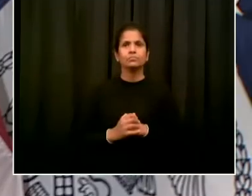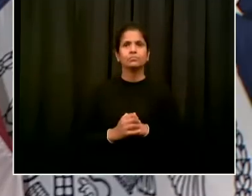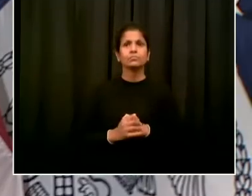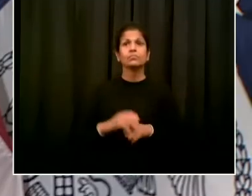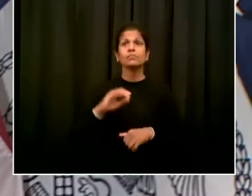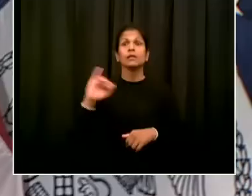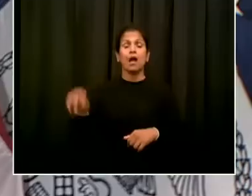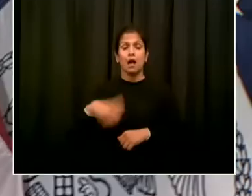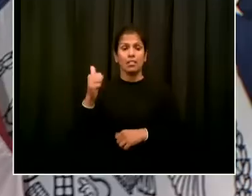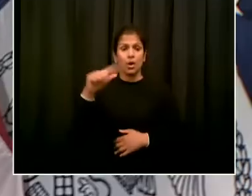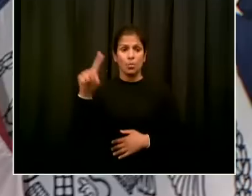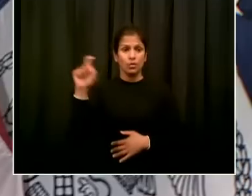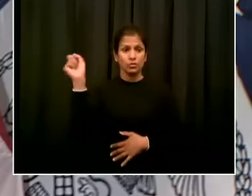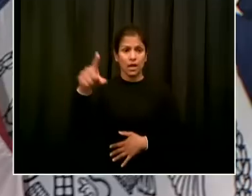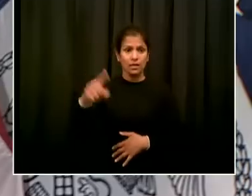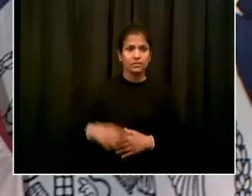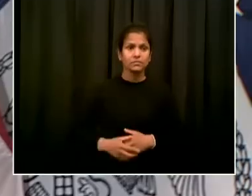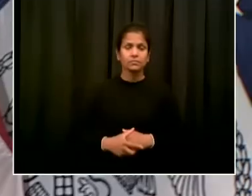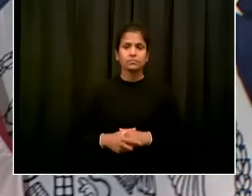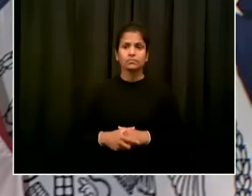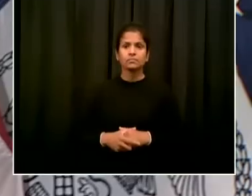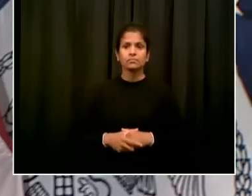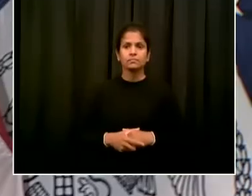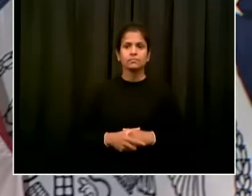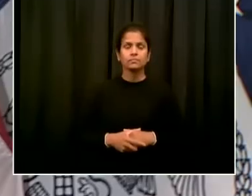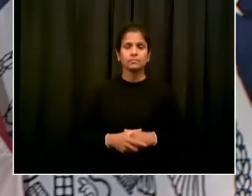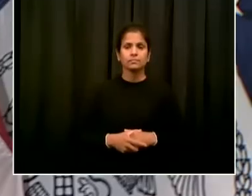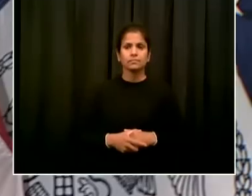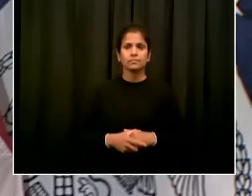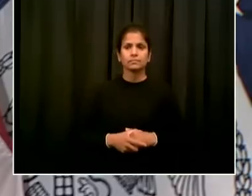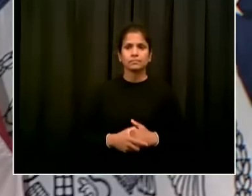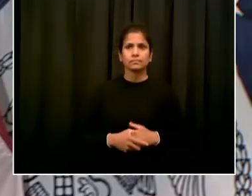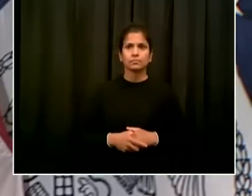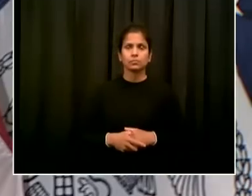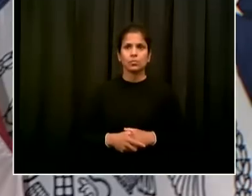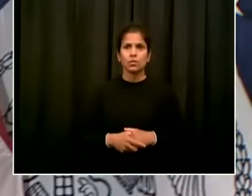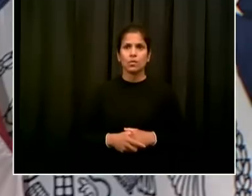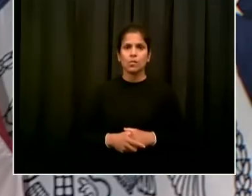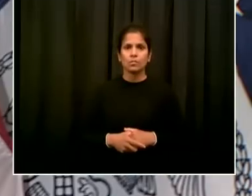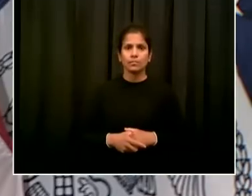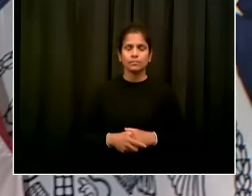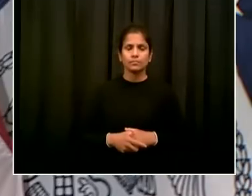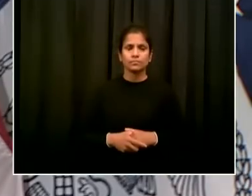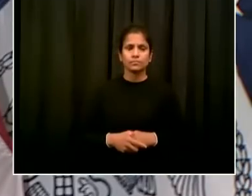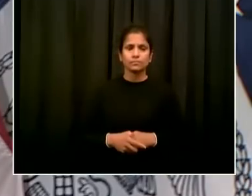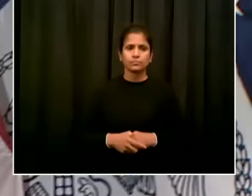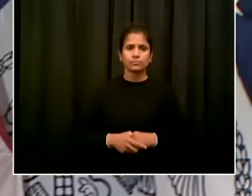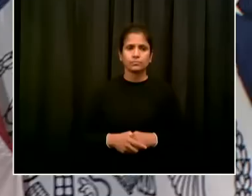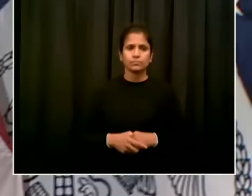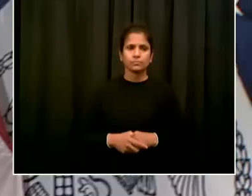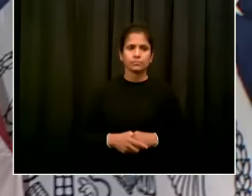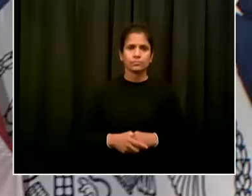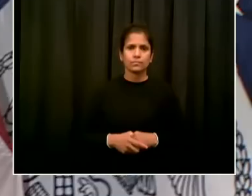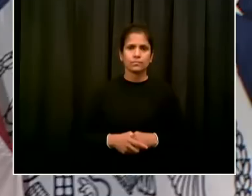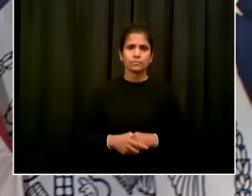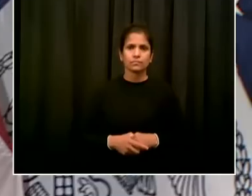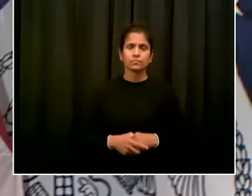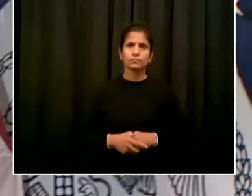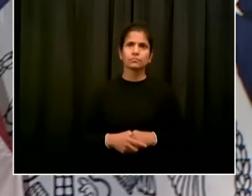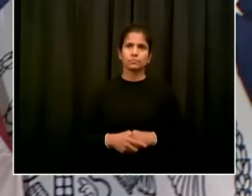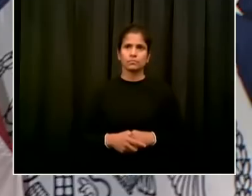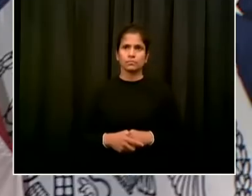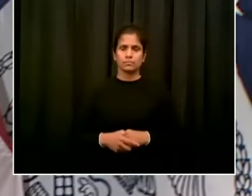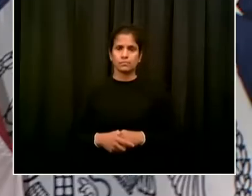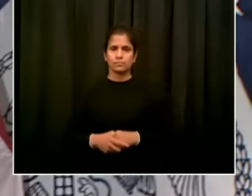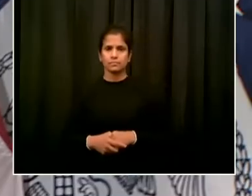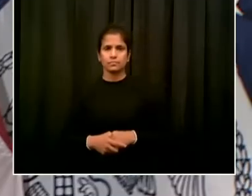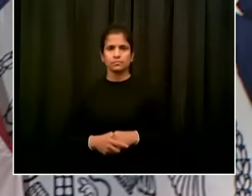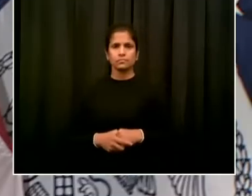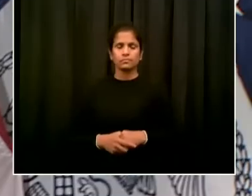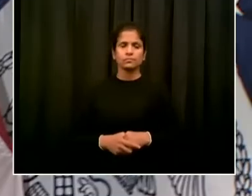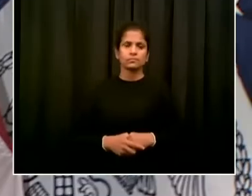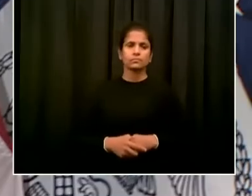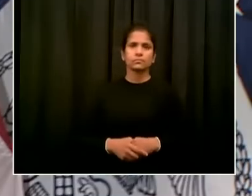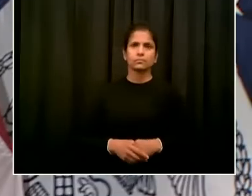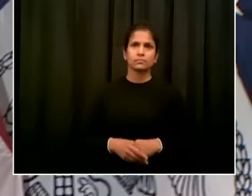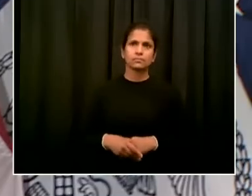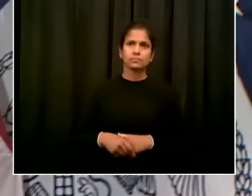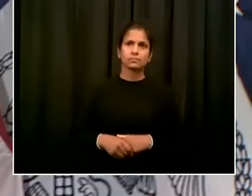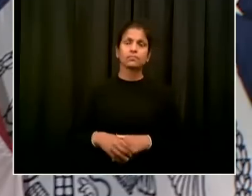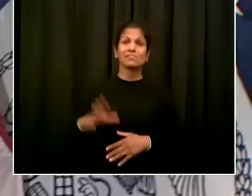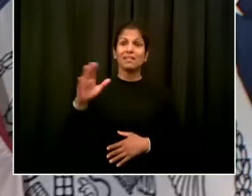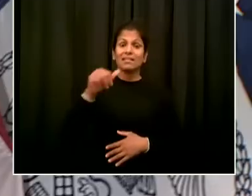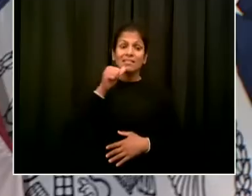TOGETHER.